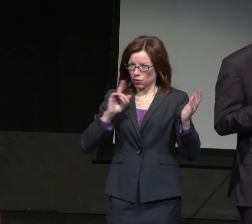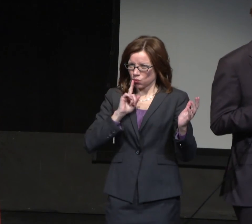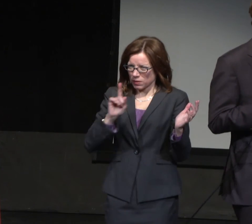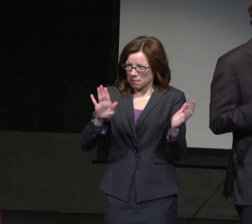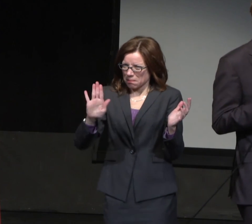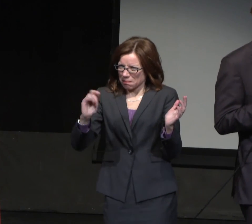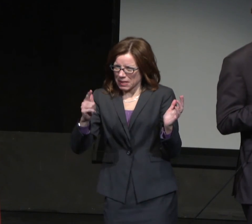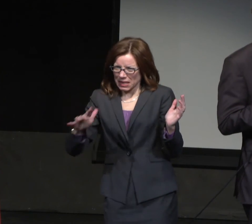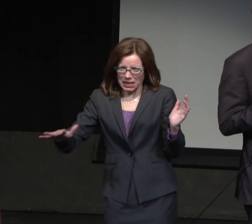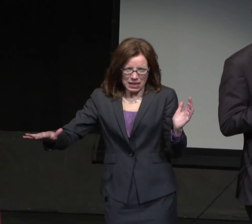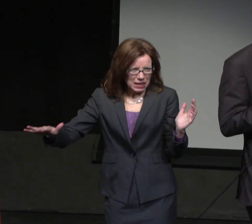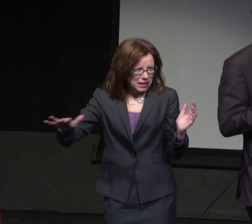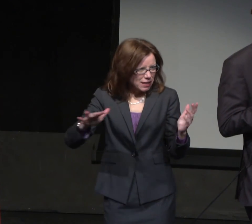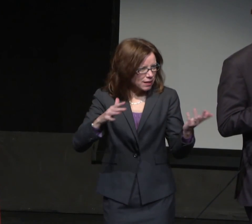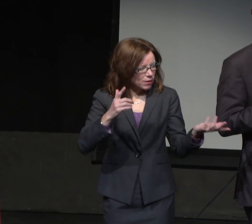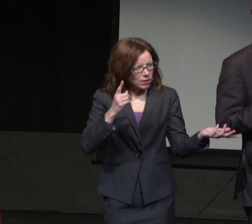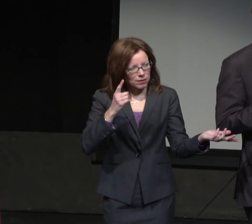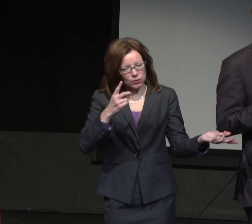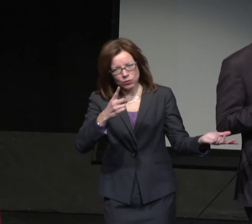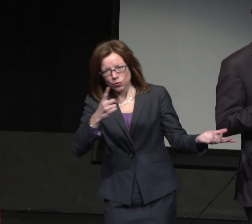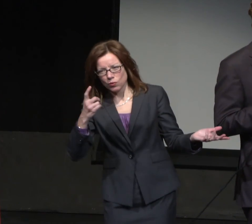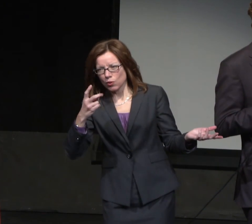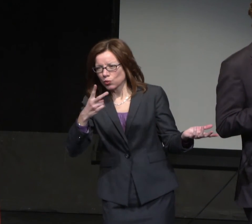Hundreds and hundreds of miles of just ice, I mean,